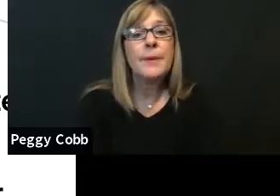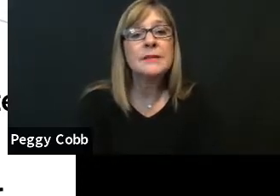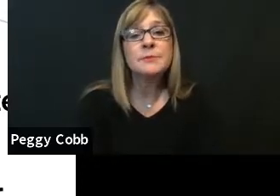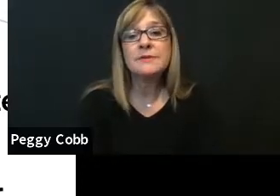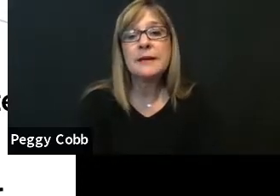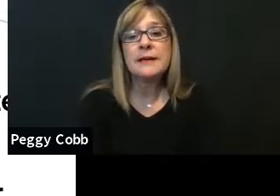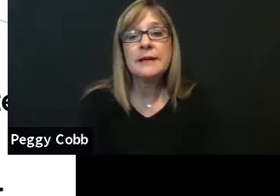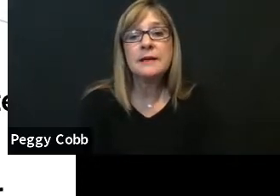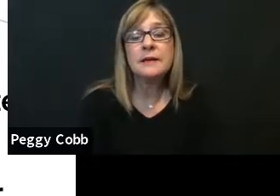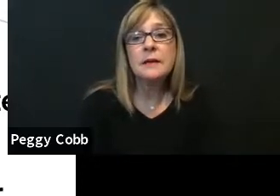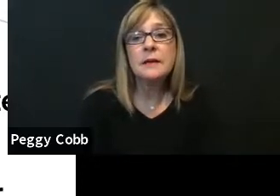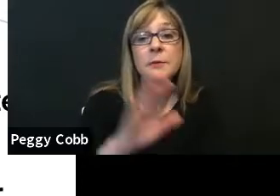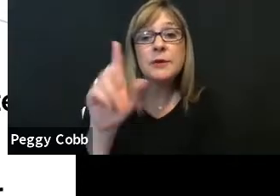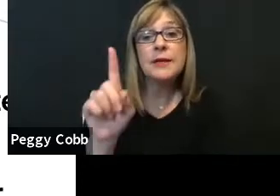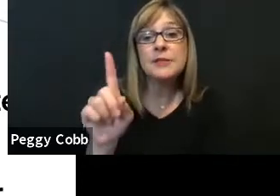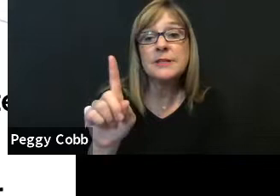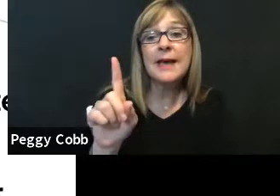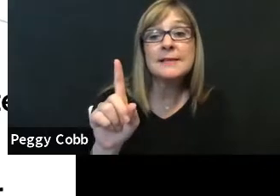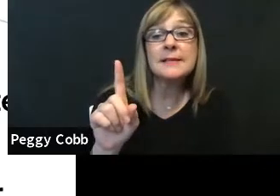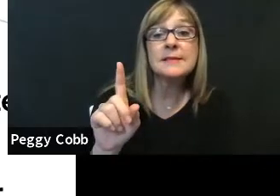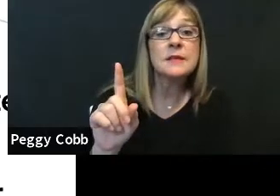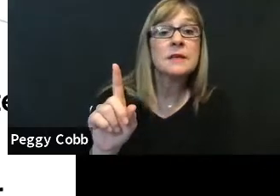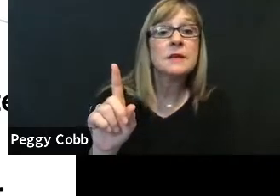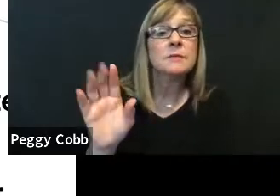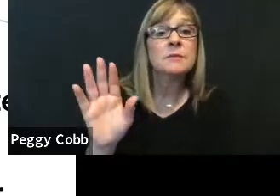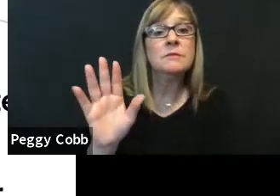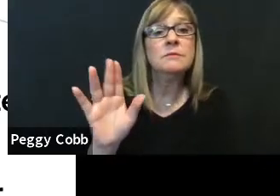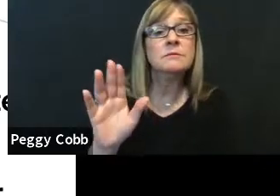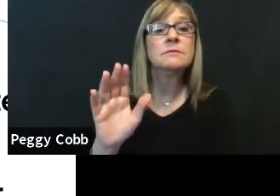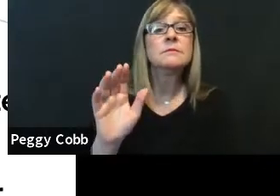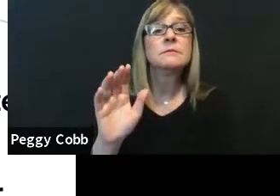must provide communication access. [clears throat]